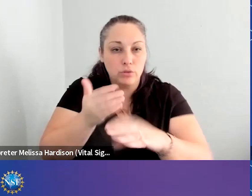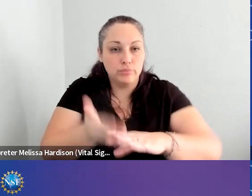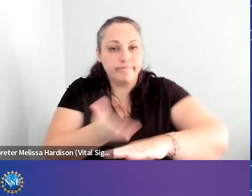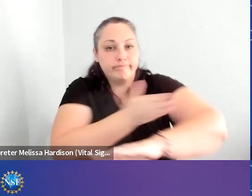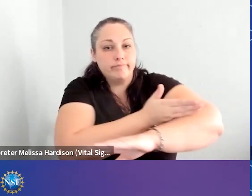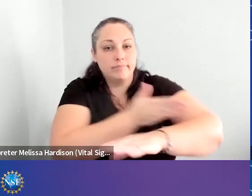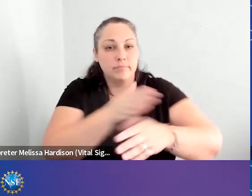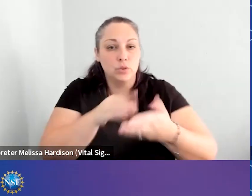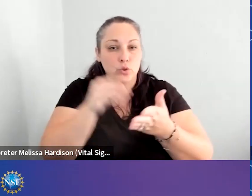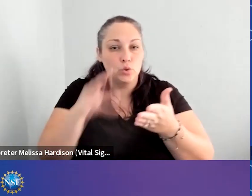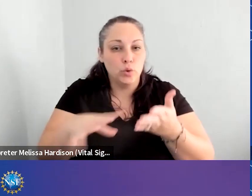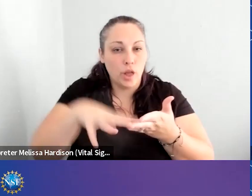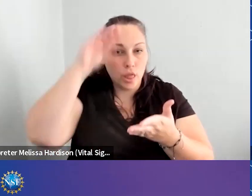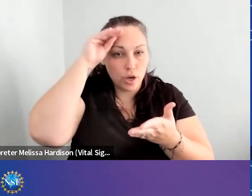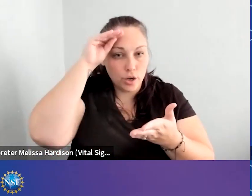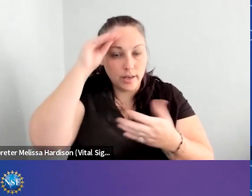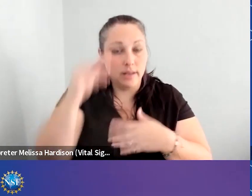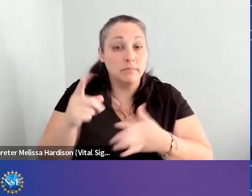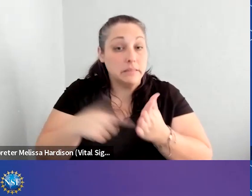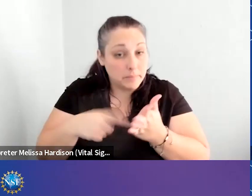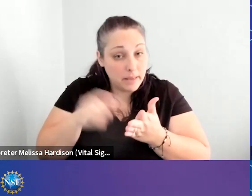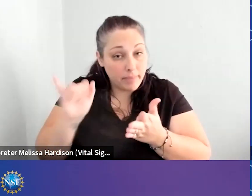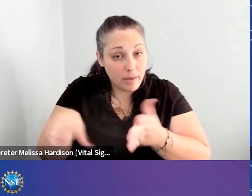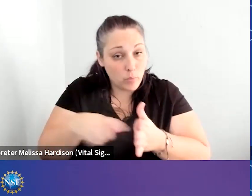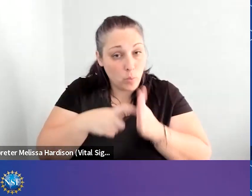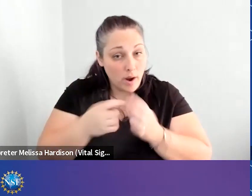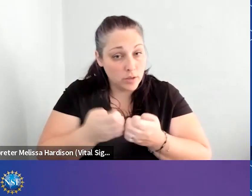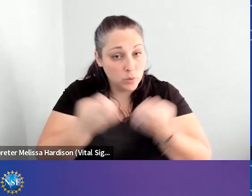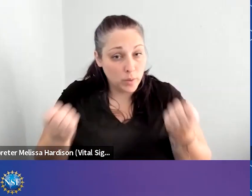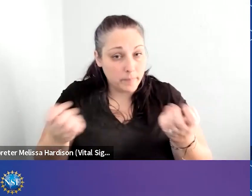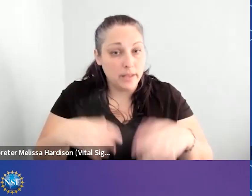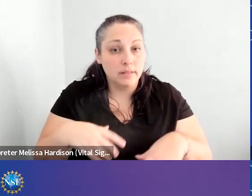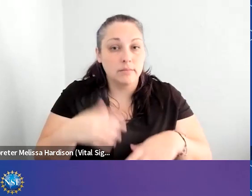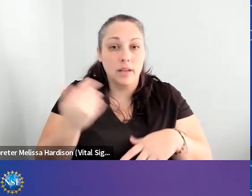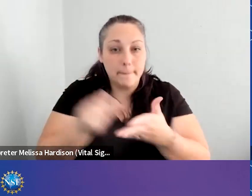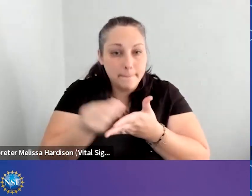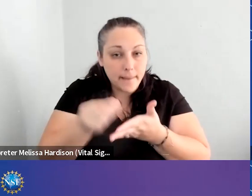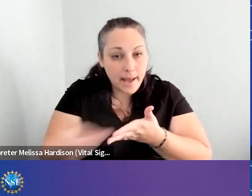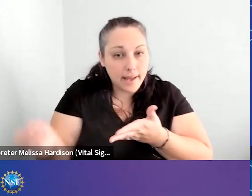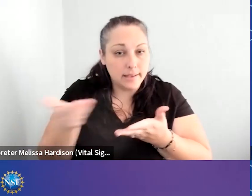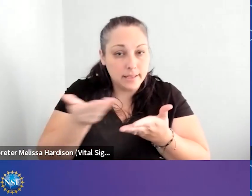However sometimes that requires equipment. And so if it's at the undergraduate level IUSE would be the appropriate program.